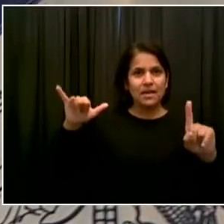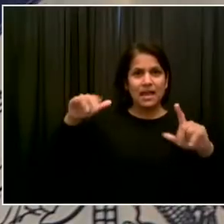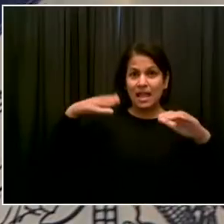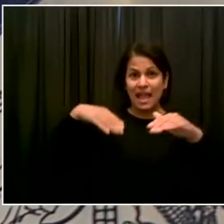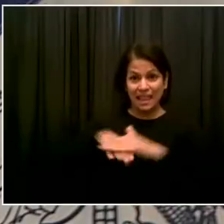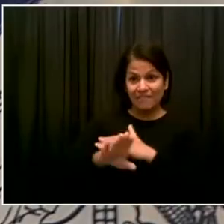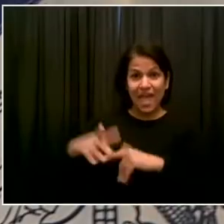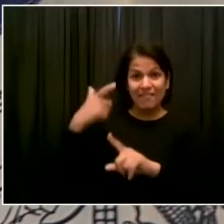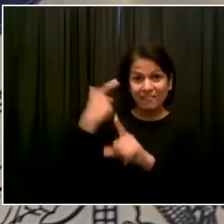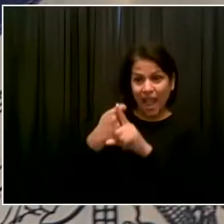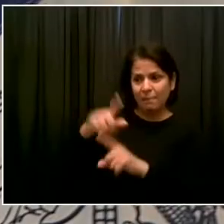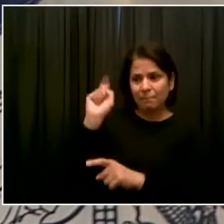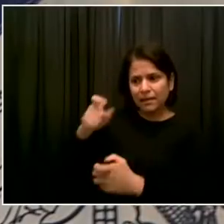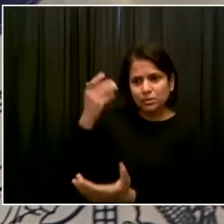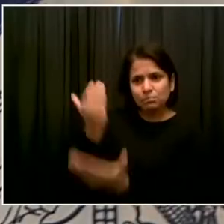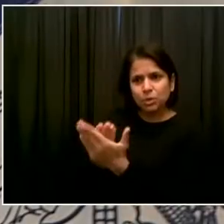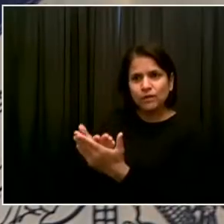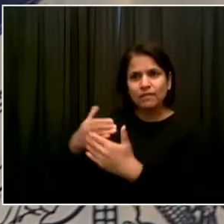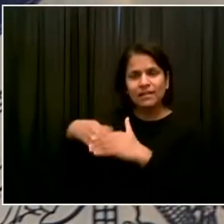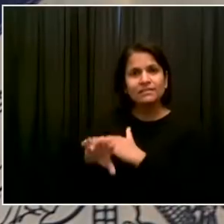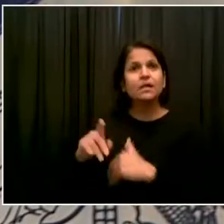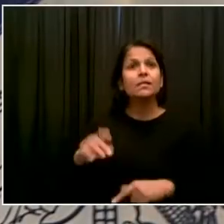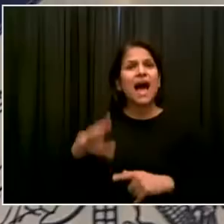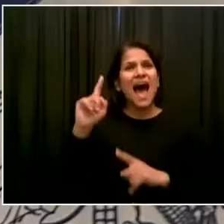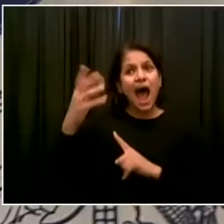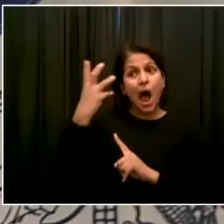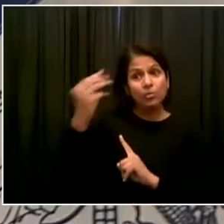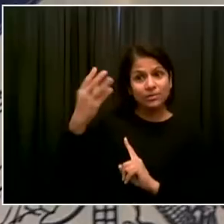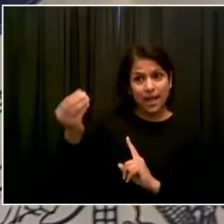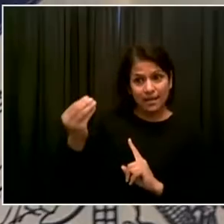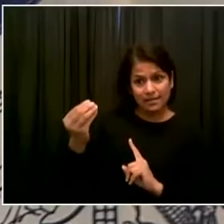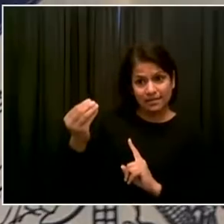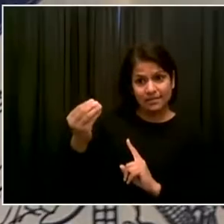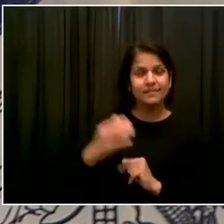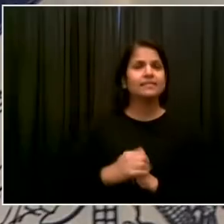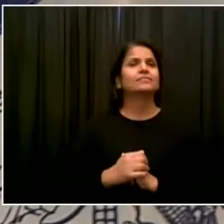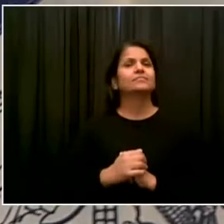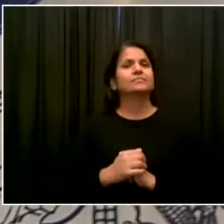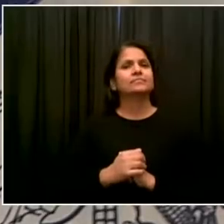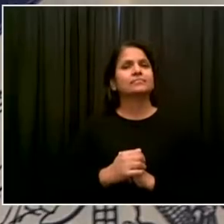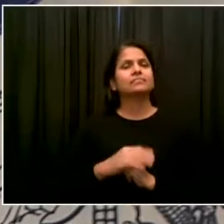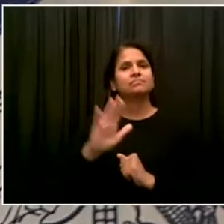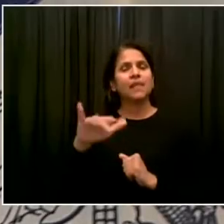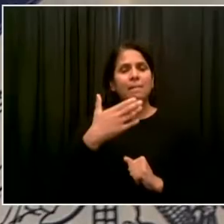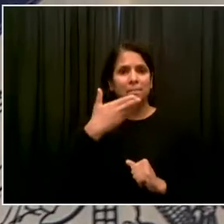WE ARE LOOKING AT ANYTHING THAT WILML AKE THIS WORK BEST. RIGHT NOW, IT IS